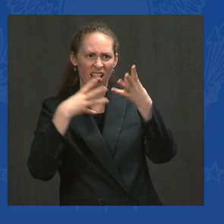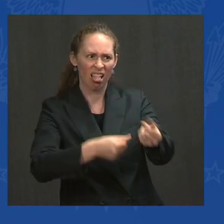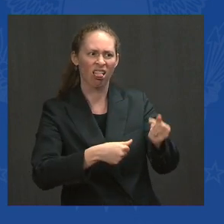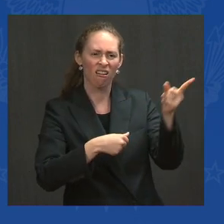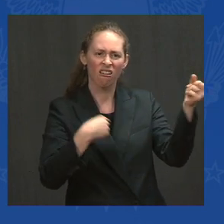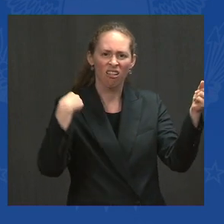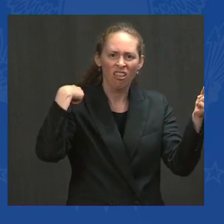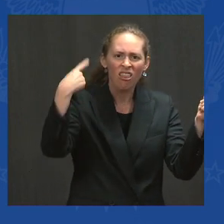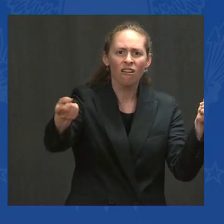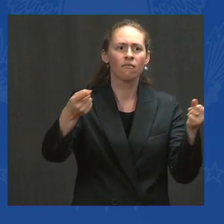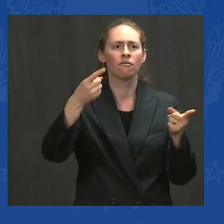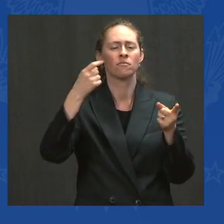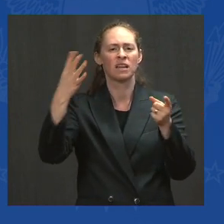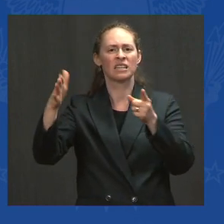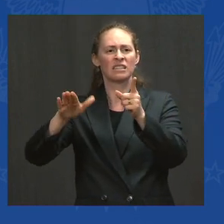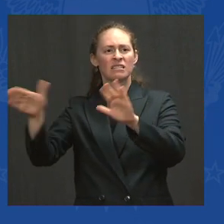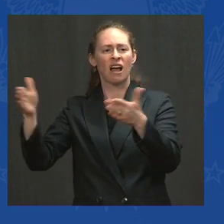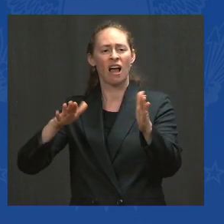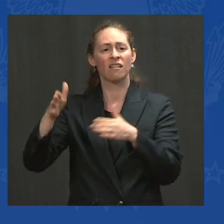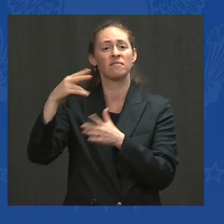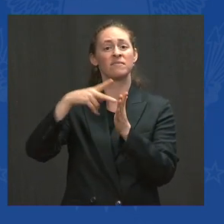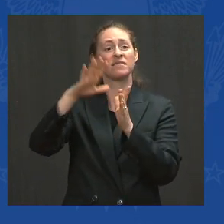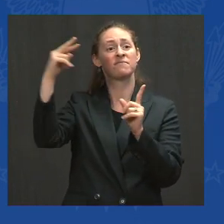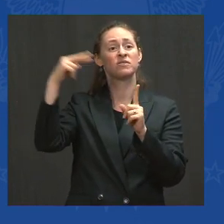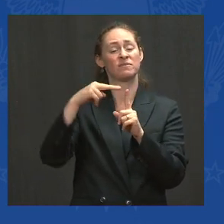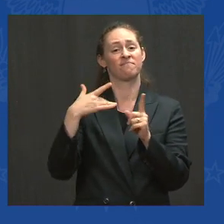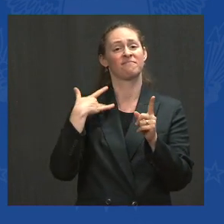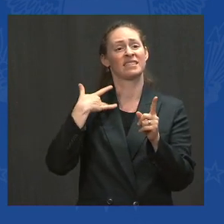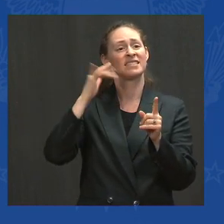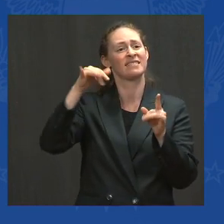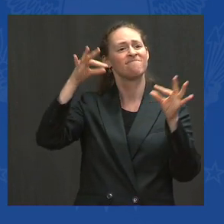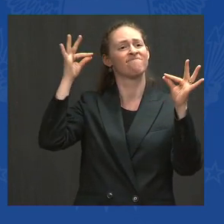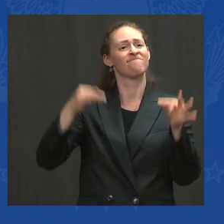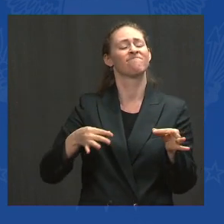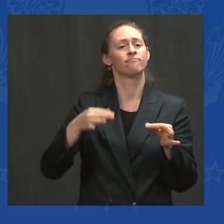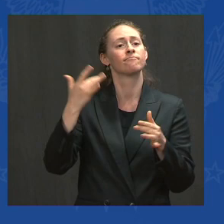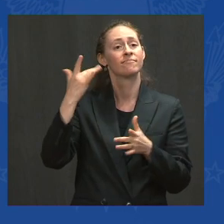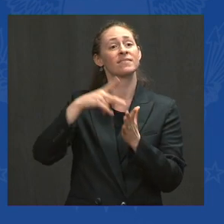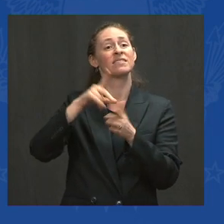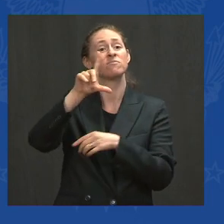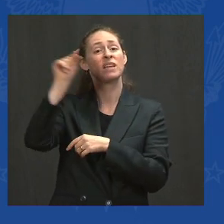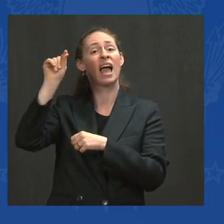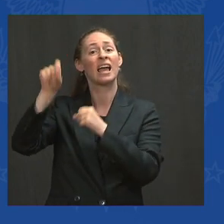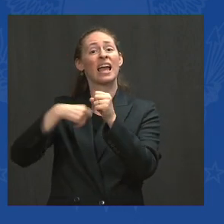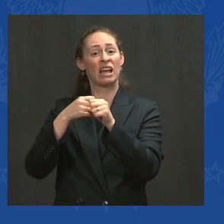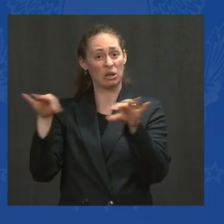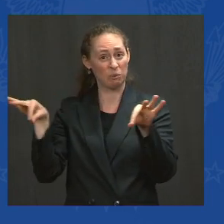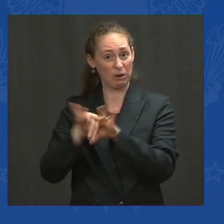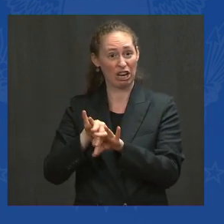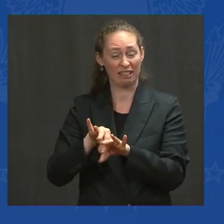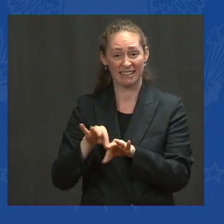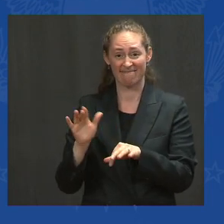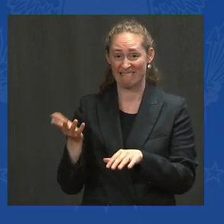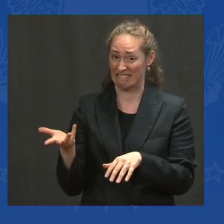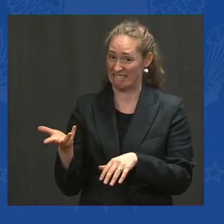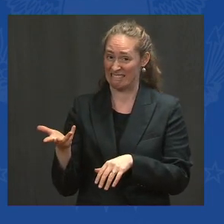view, with making this decision, were the last 20 years worth it?